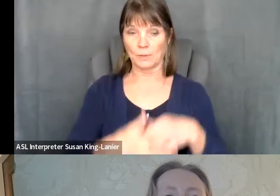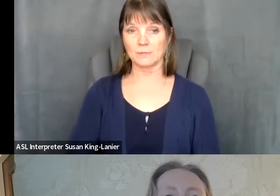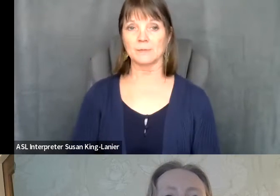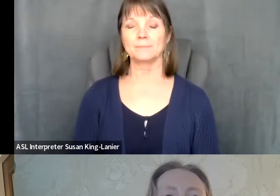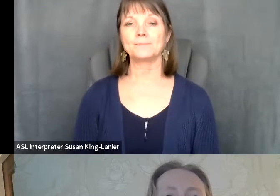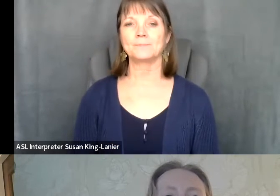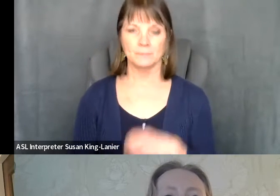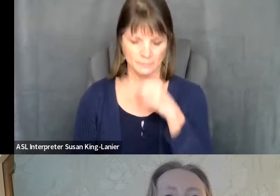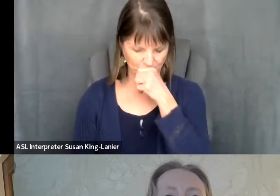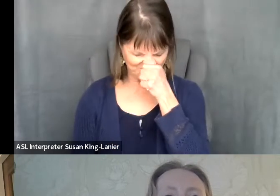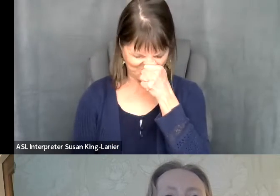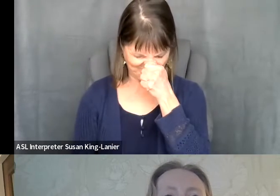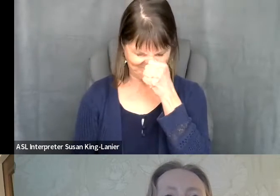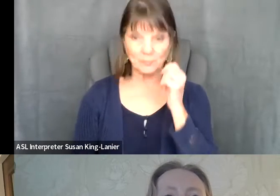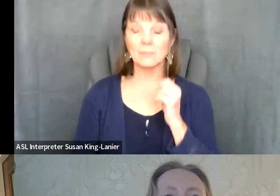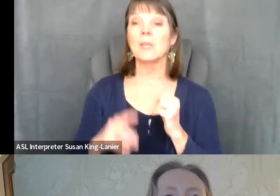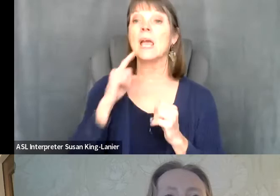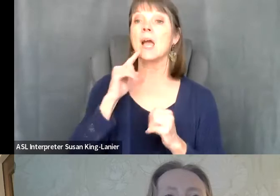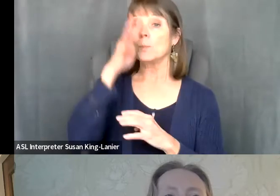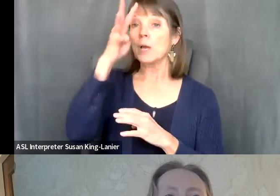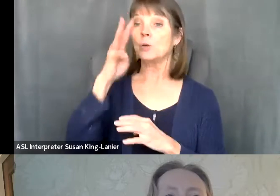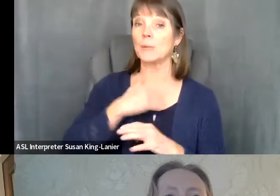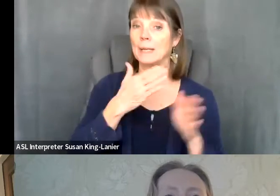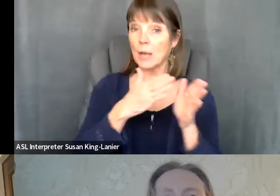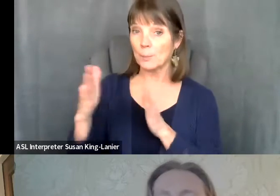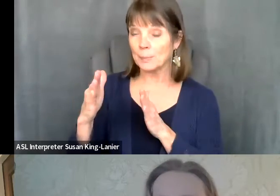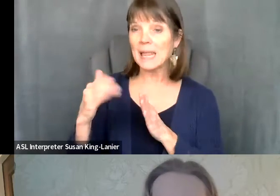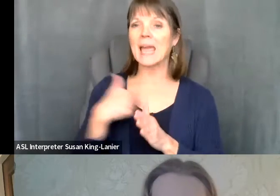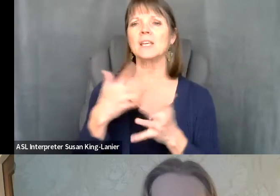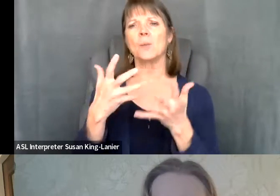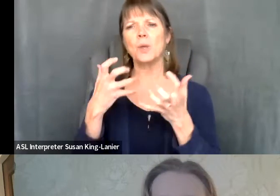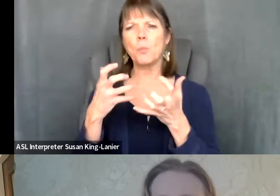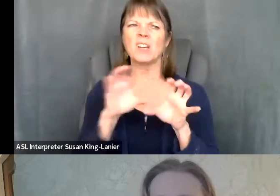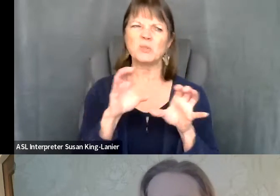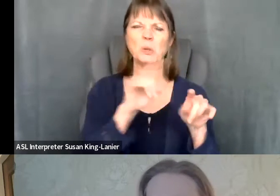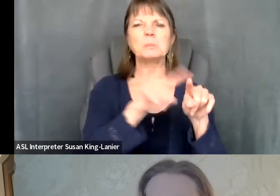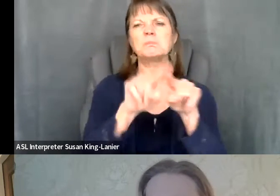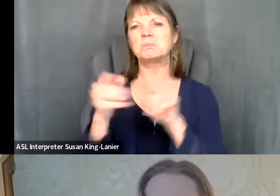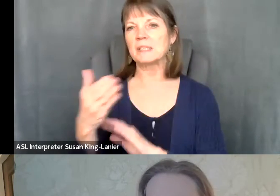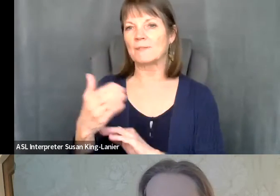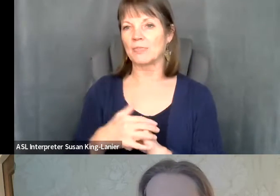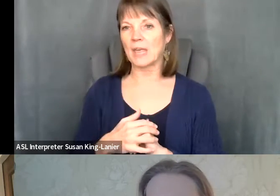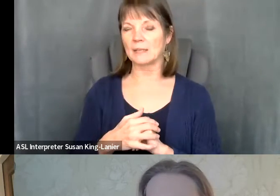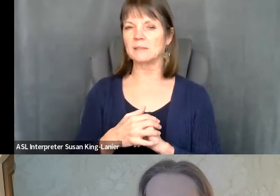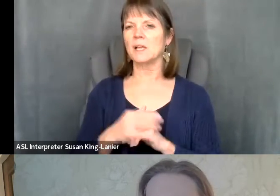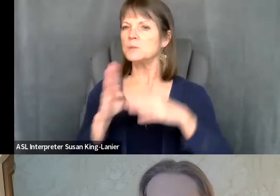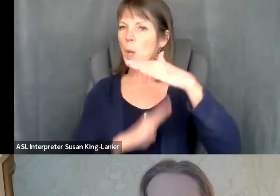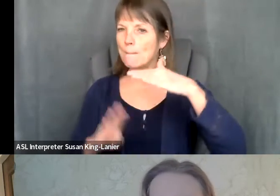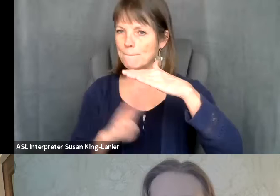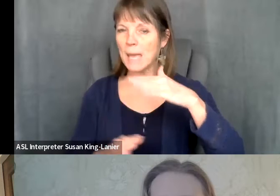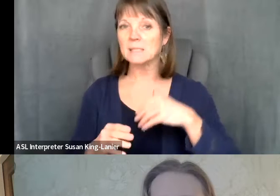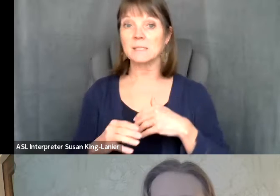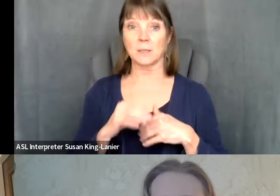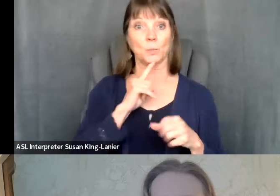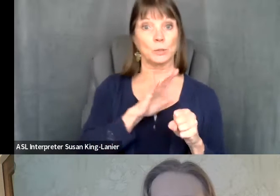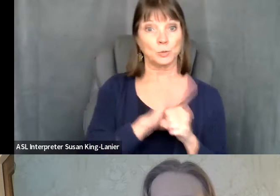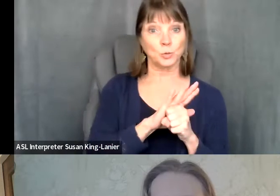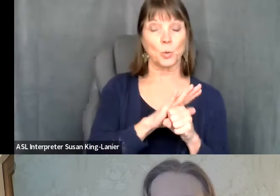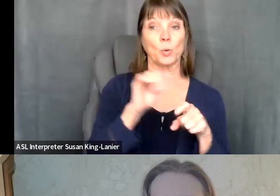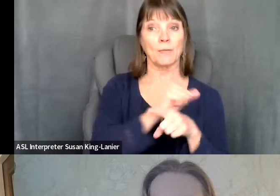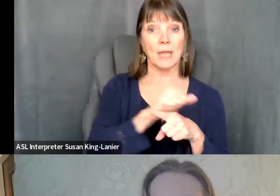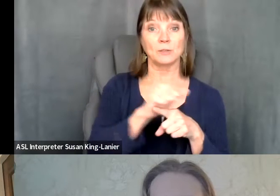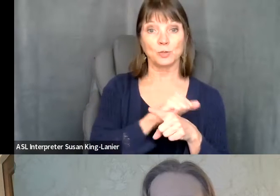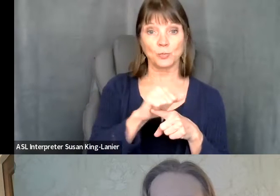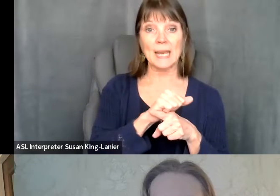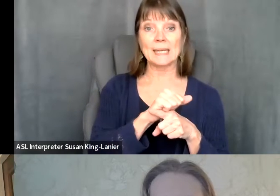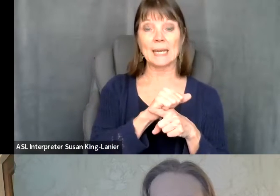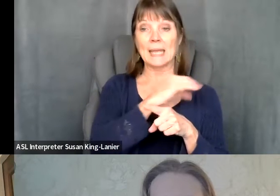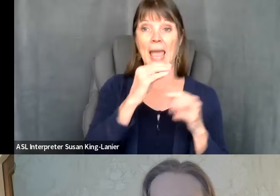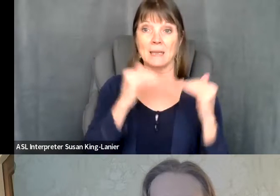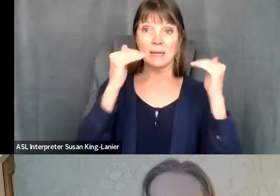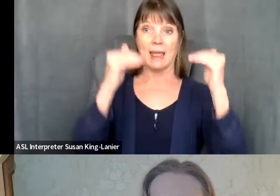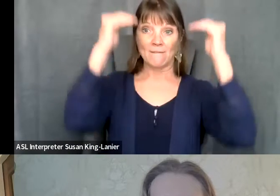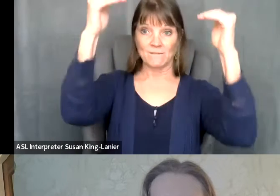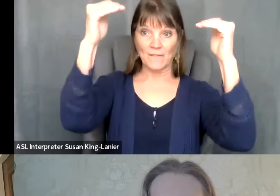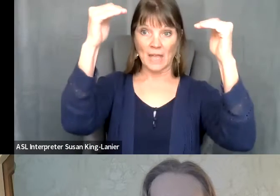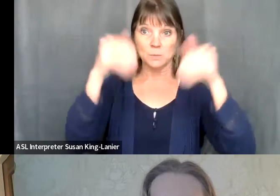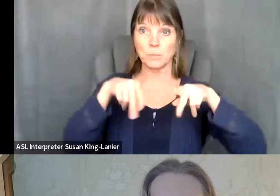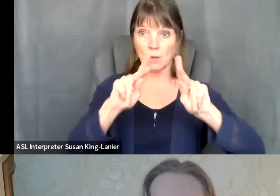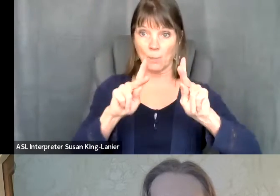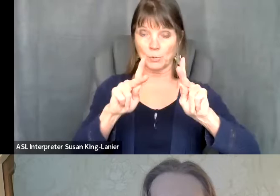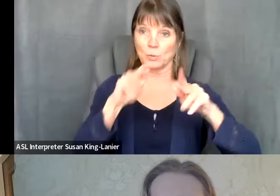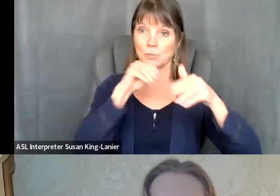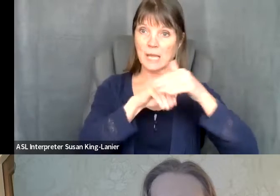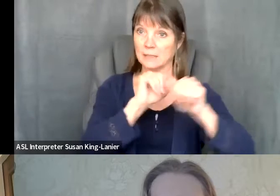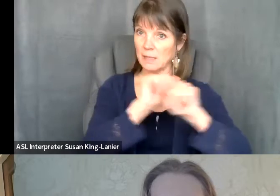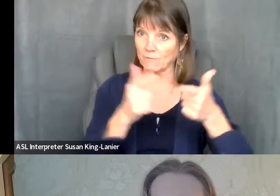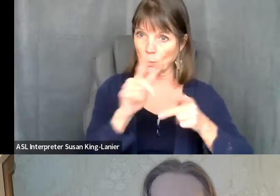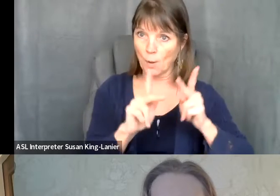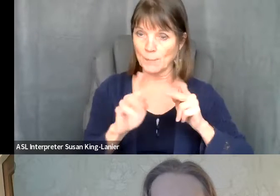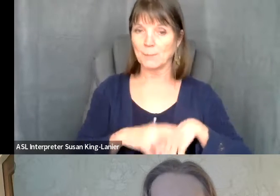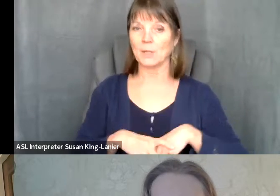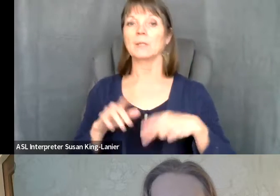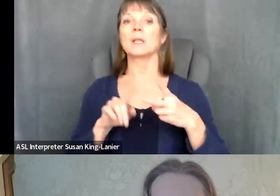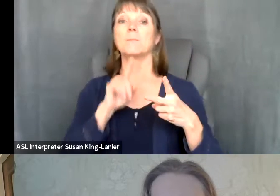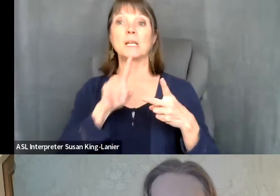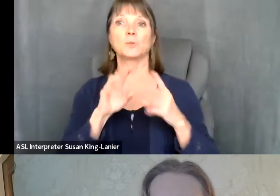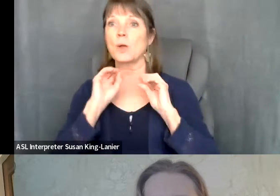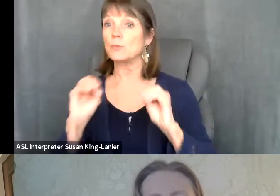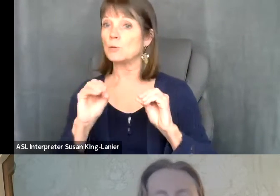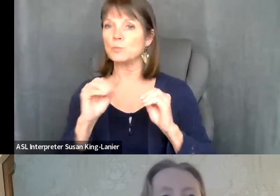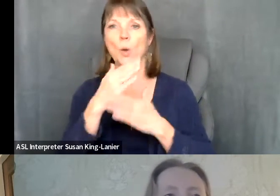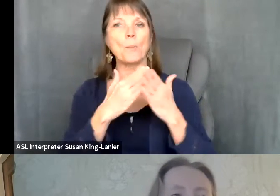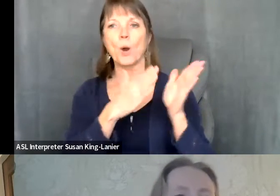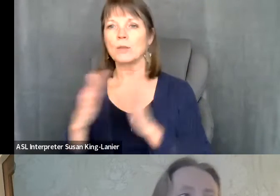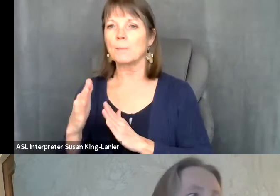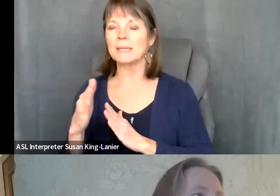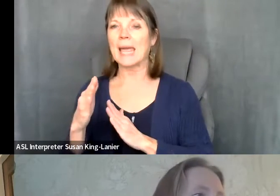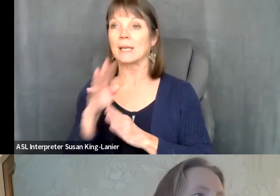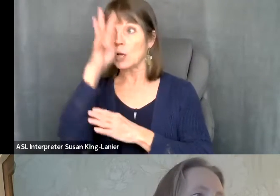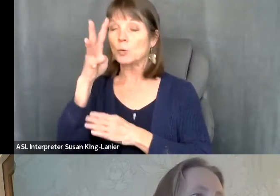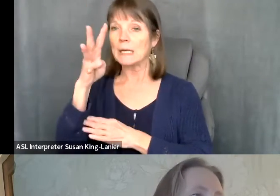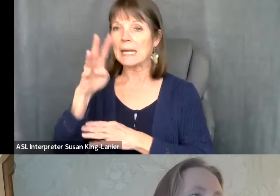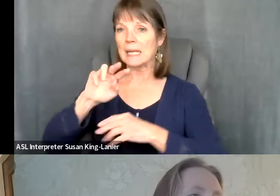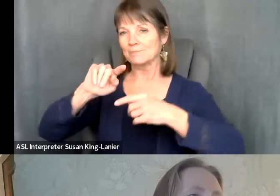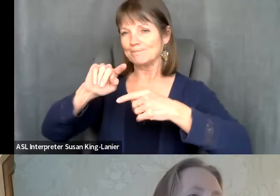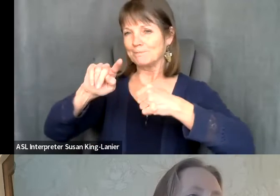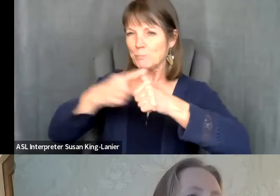in creating our plan. We wanted to do a bunch of things. So a couple of brown rules was ensure that training and career, investment and advancement opportunities are accessible to all ensure that nothing in the plan created any primary or secondary barriers to working in direct care,